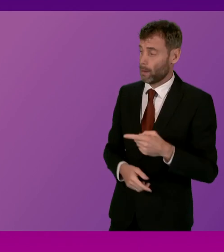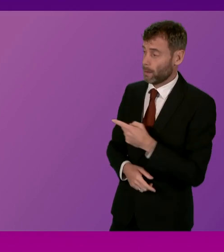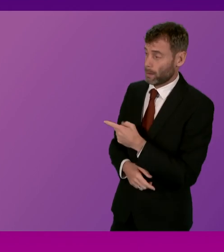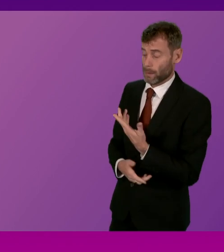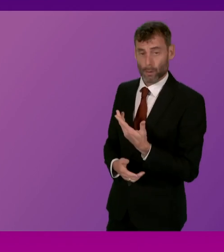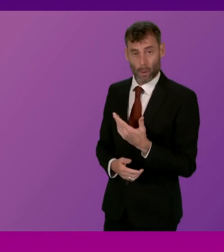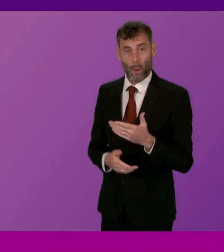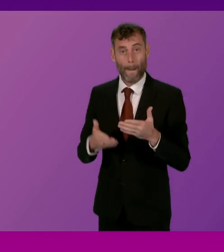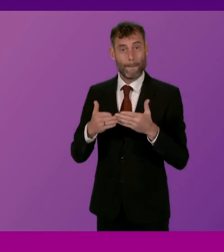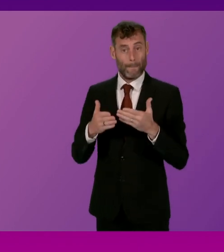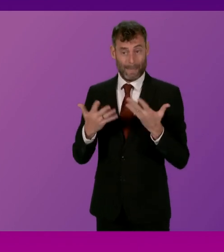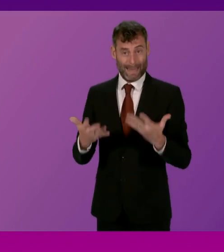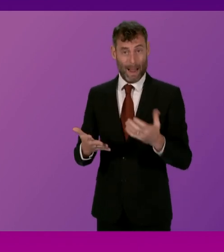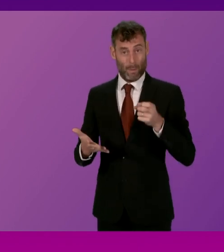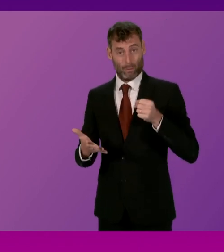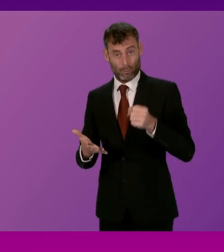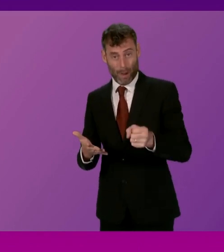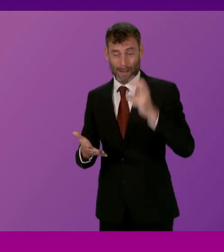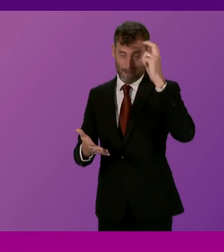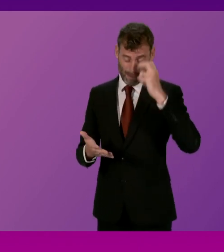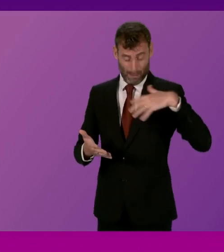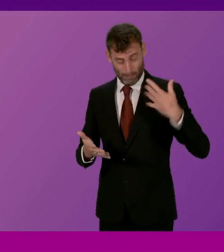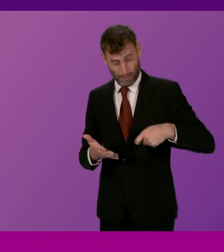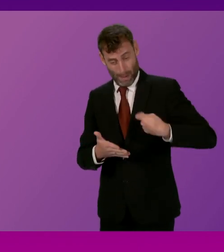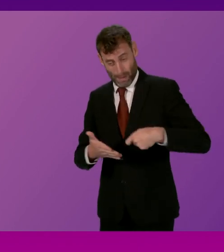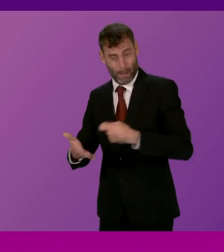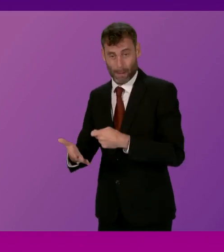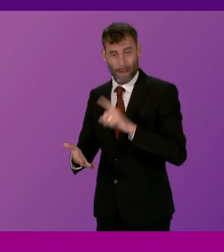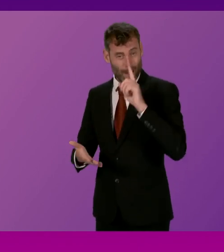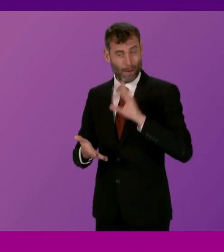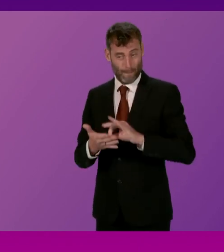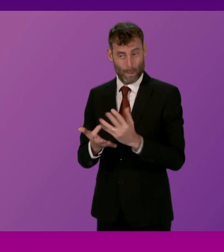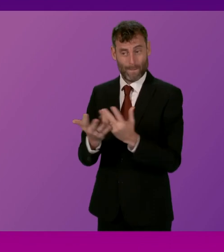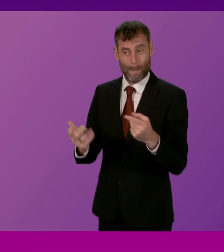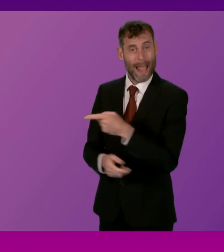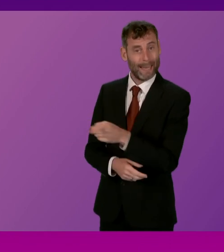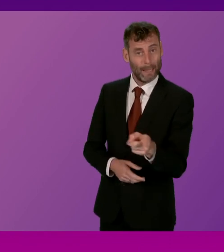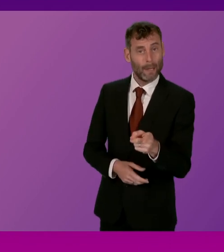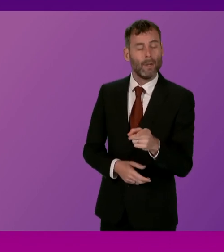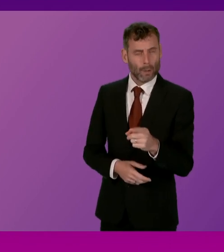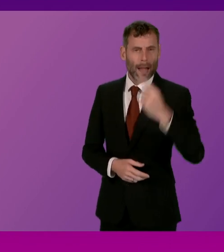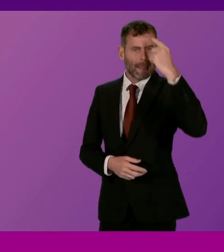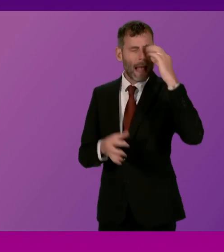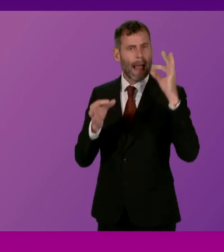public transport is simply not an affordable option. During challenge poverty week, civil society organisations are calling for free bus travel